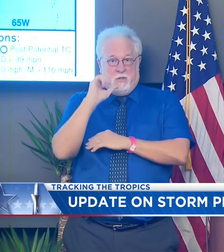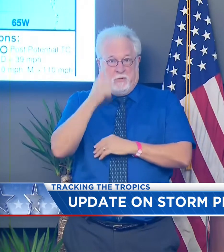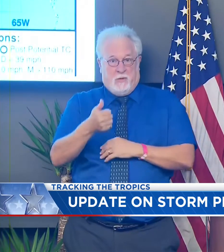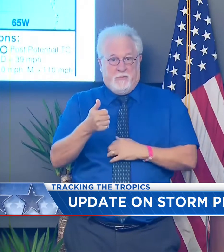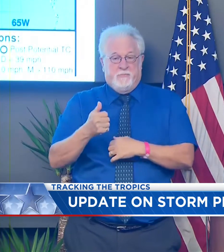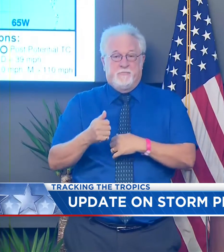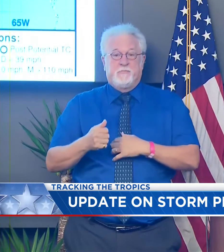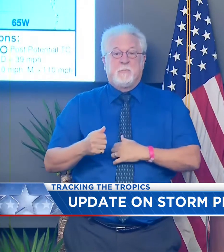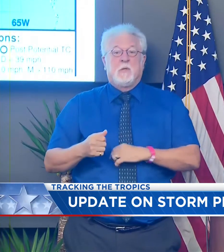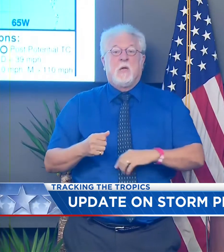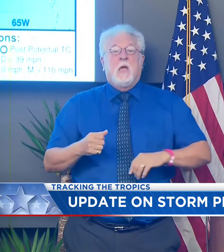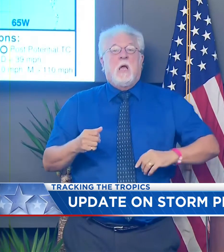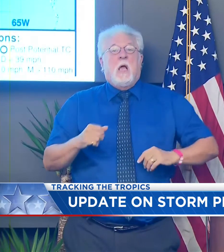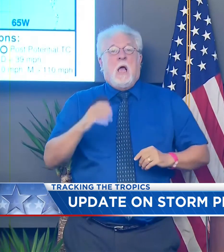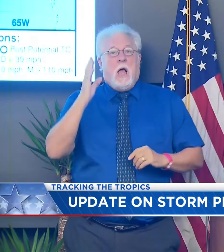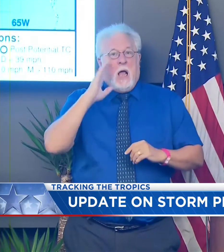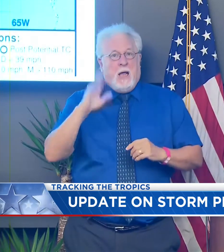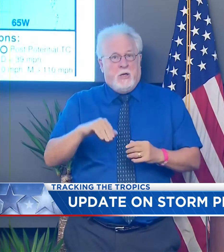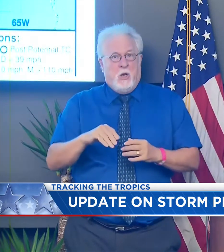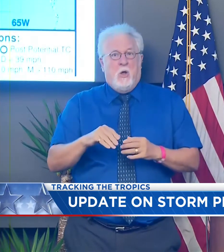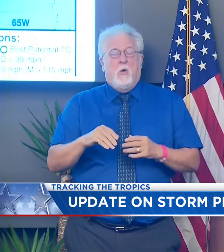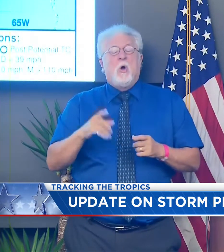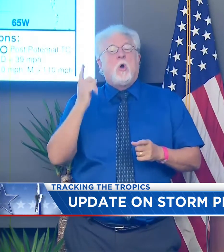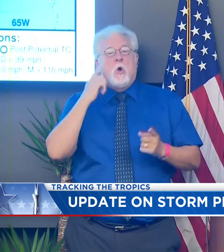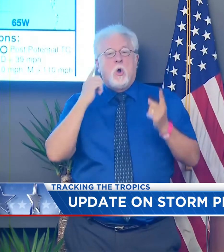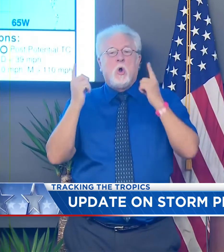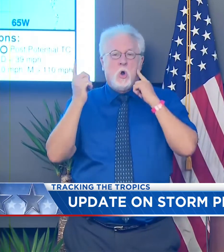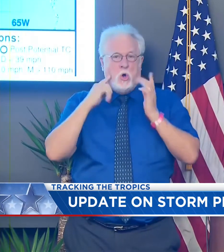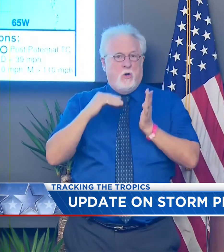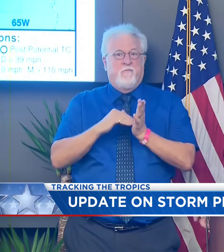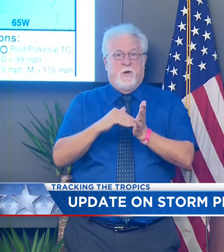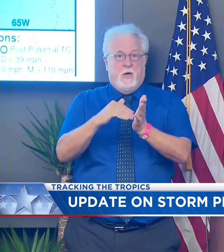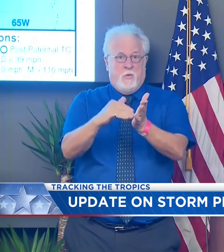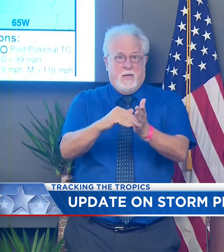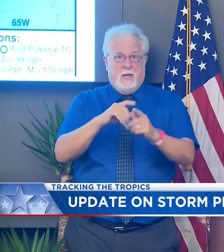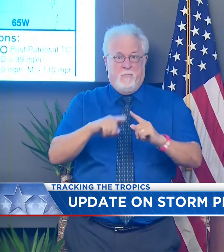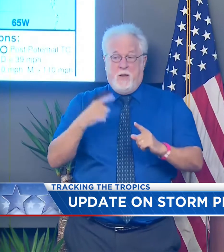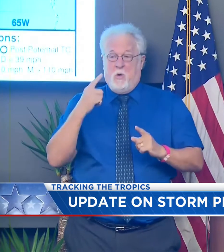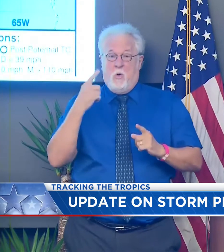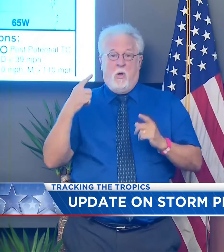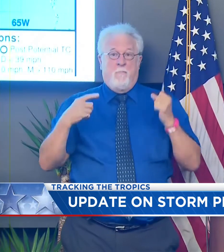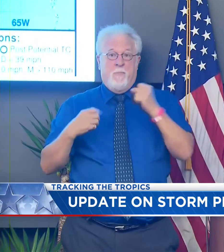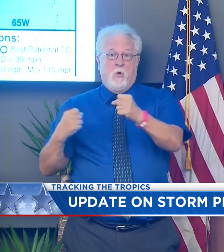THAT IS BECAUSE TROPICAL STORM FORCE WINDS WILL BE IMPACTING COASTAL LOUISIANA BEFORE